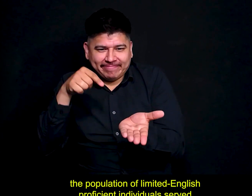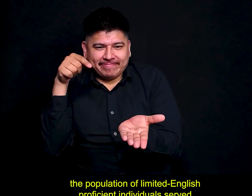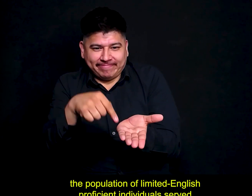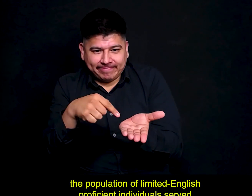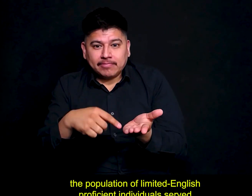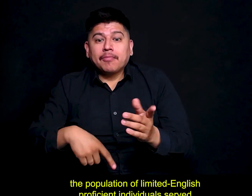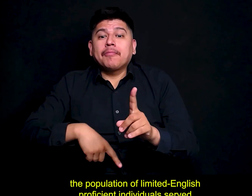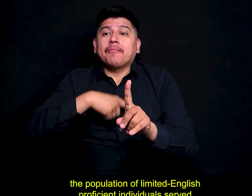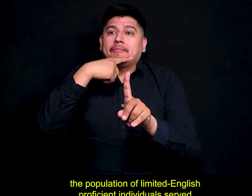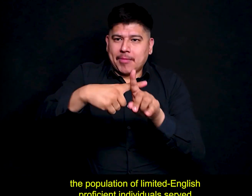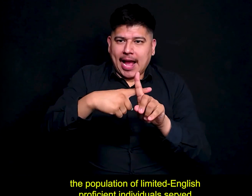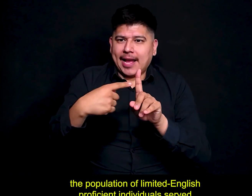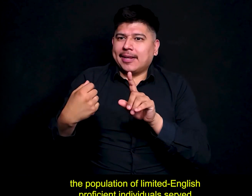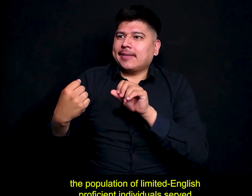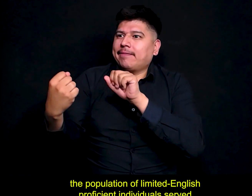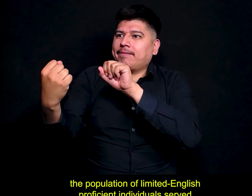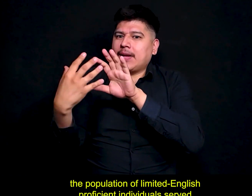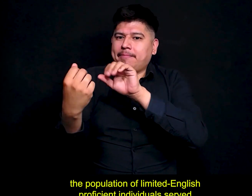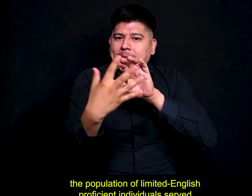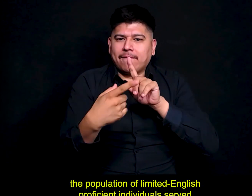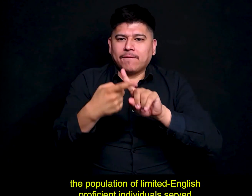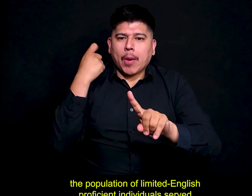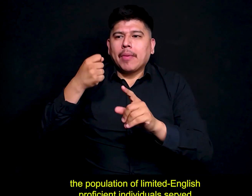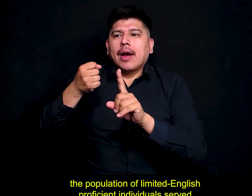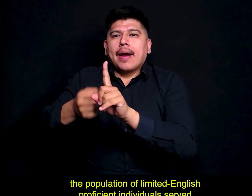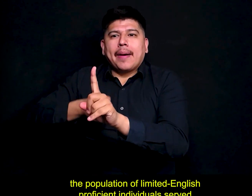the population of limited-English proficient individuals served